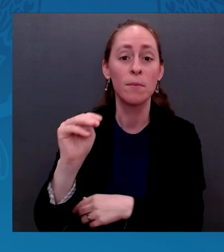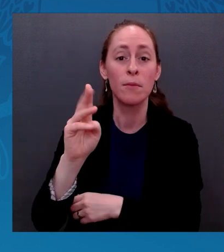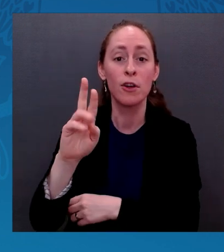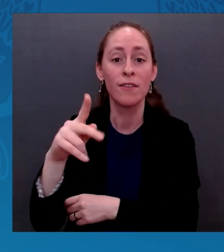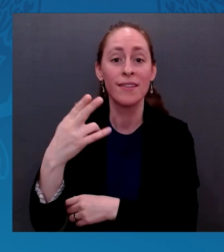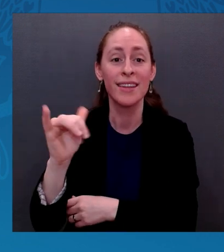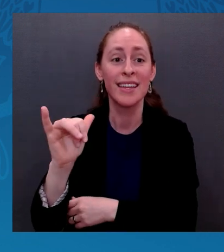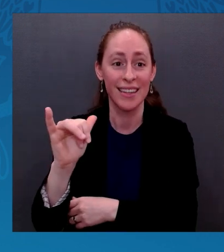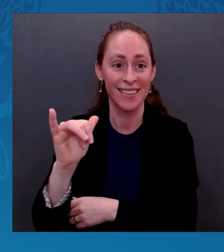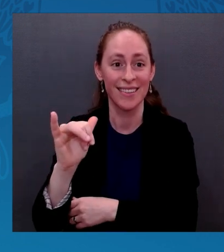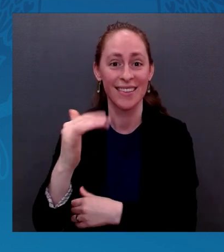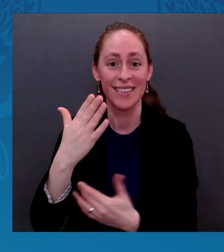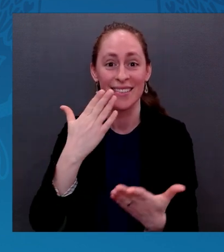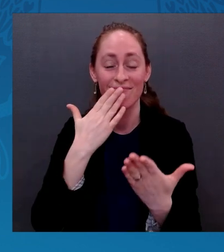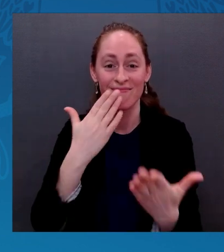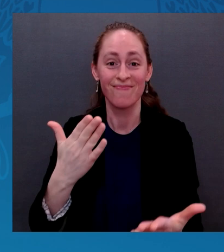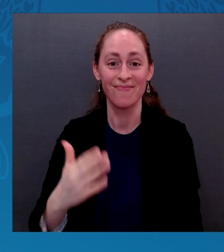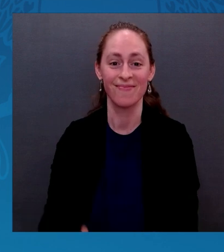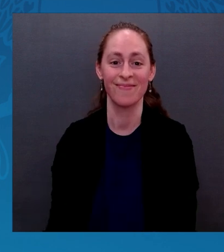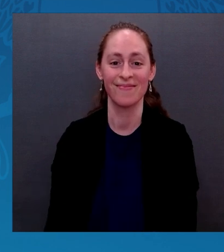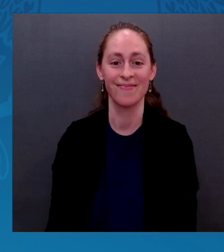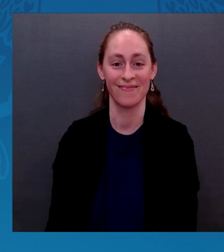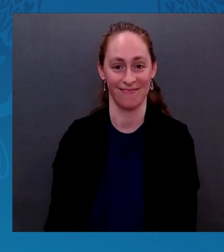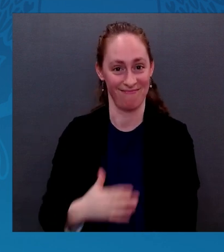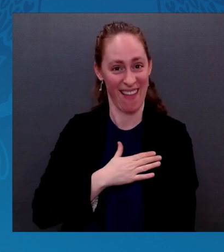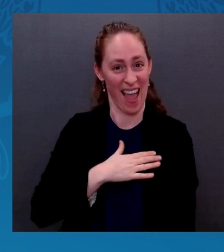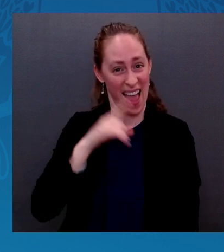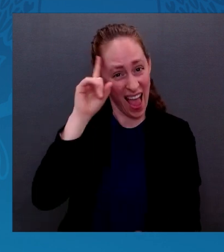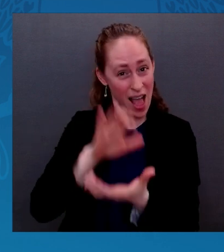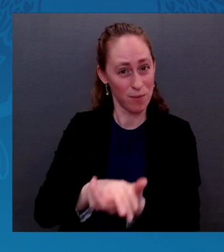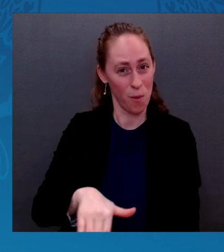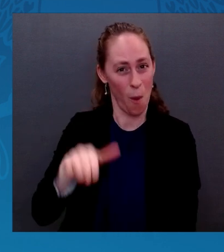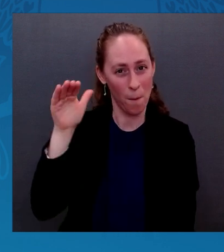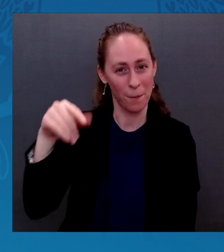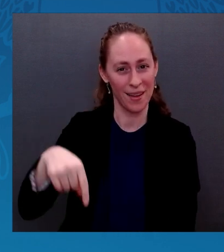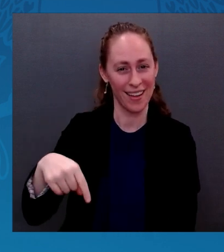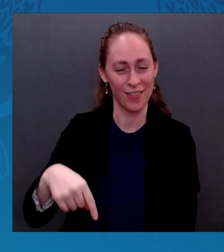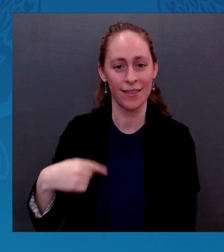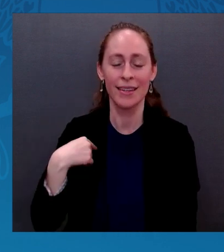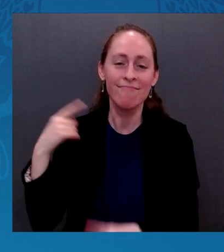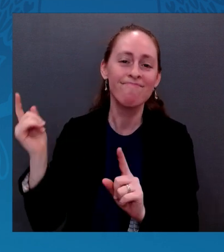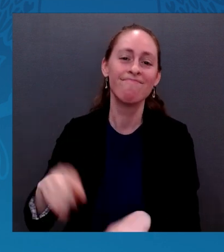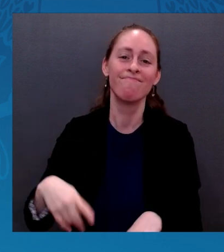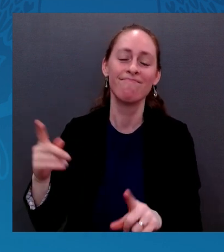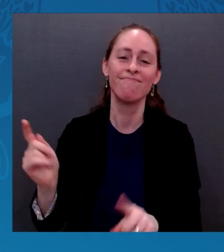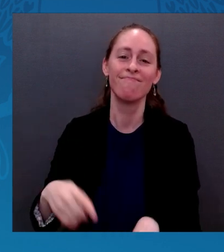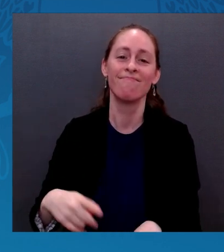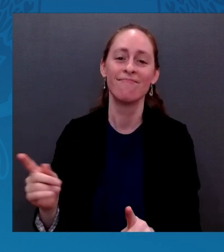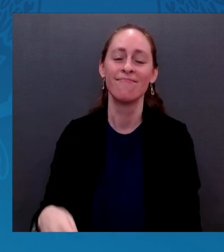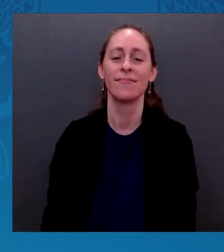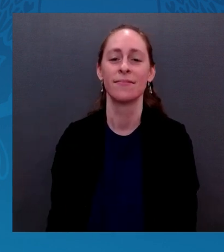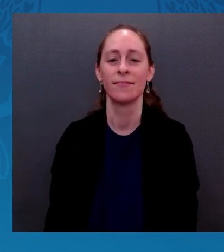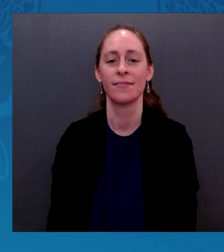a good amount of time over many years. I want to thank you, governor, for your role of leadership. You and I talked when you greeted me on the tarmac,